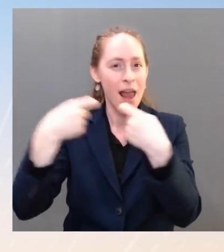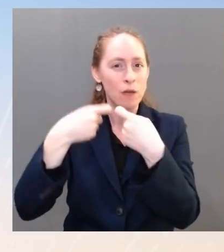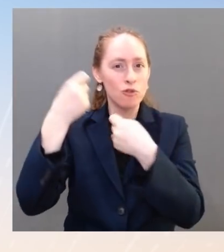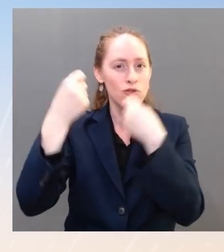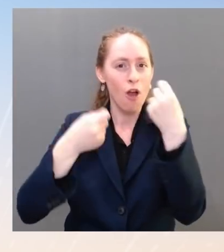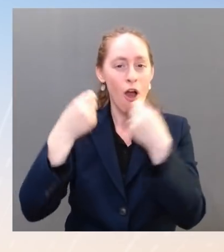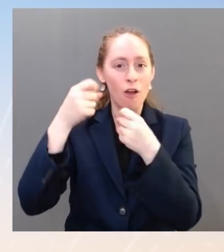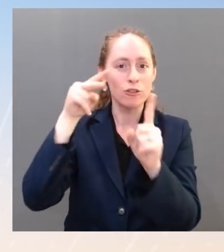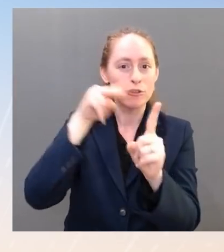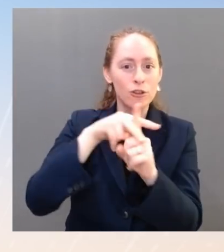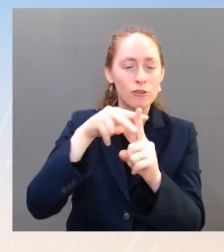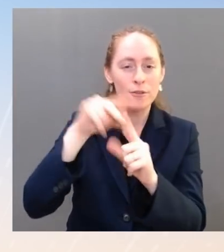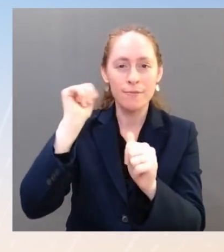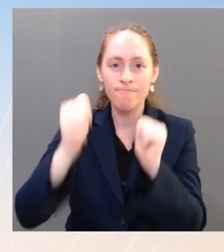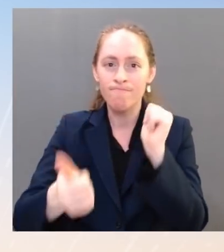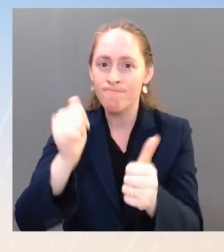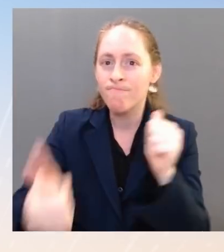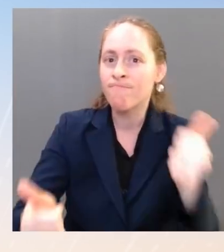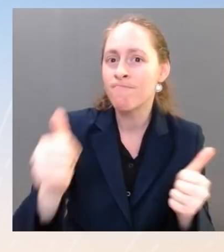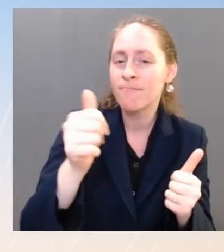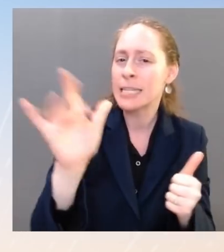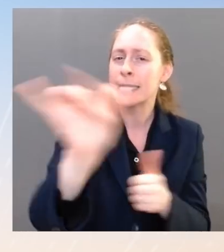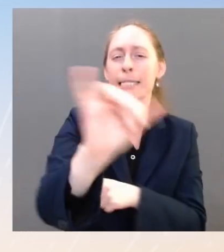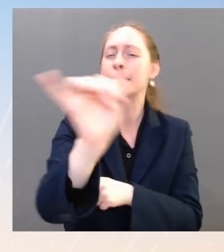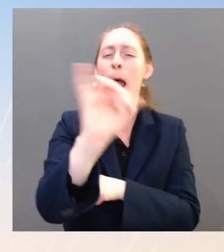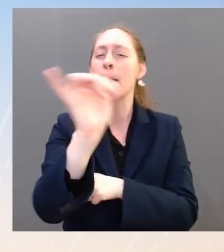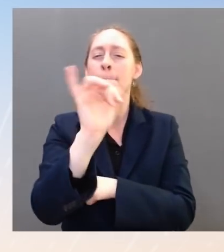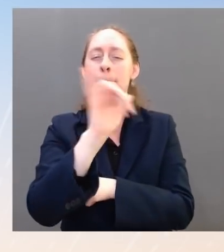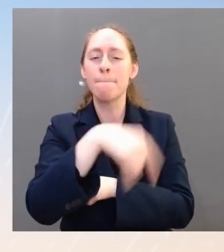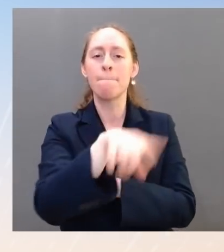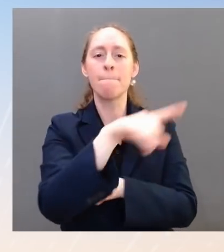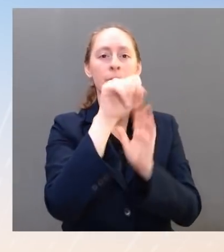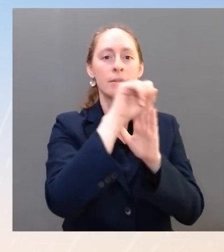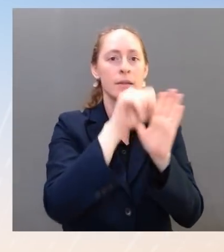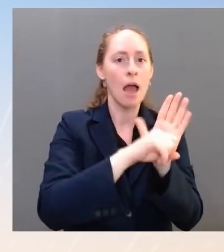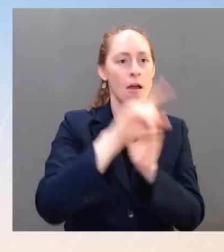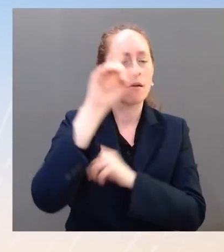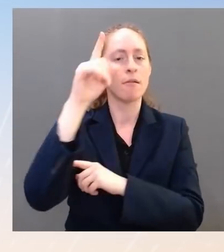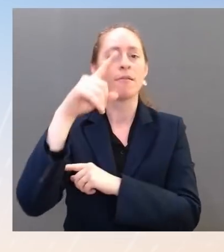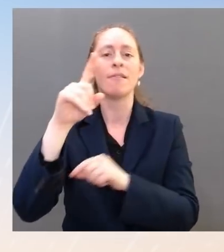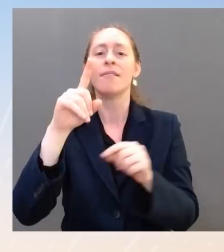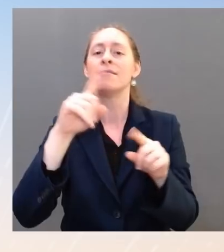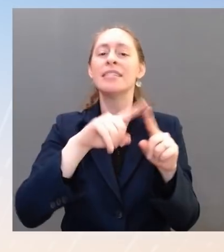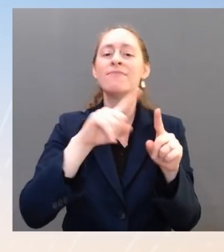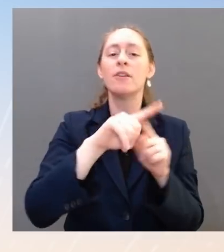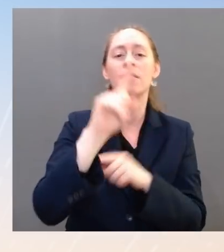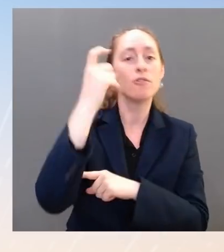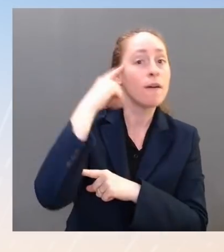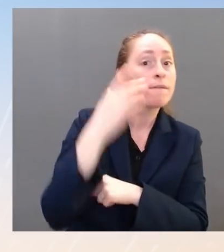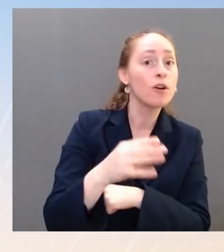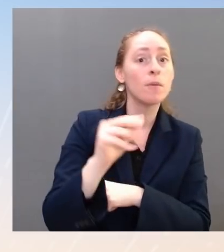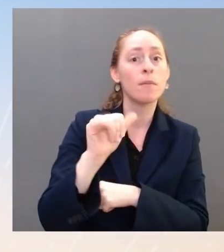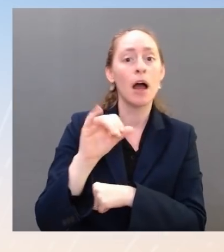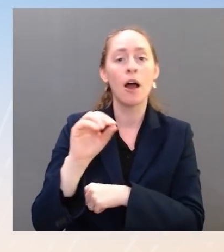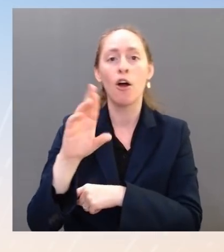so that can be one table. One of the issues that we're going to face, which is an incredible challenge because as secretary of Labor said, there are lots of people that are available